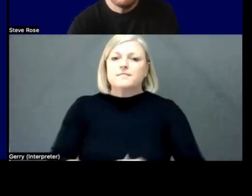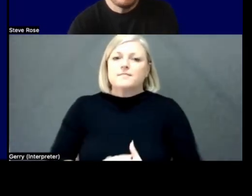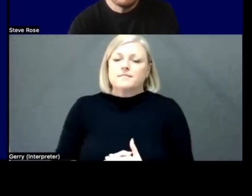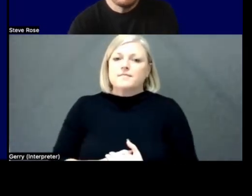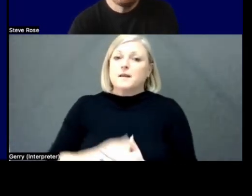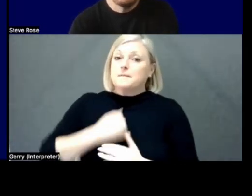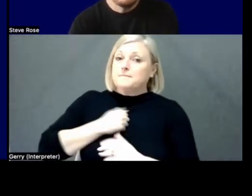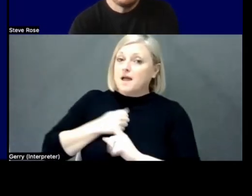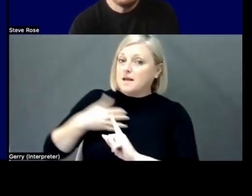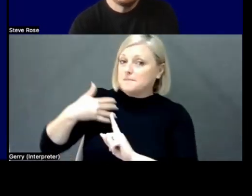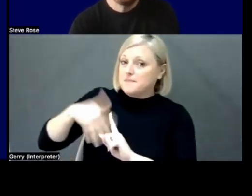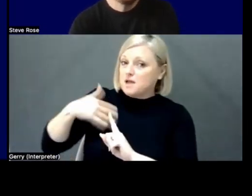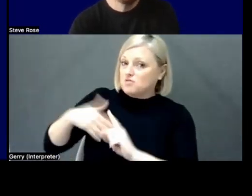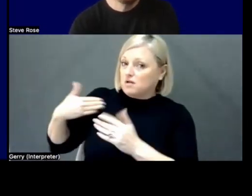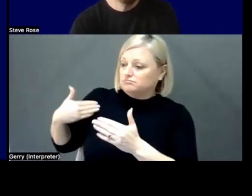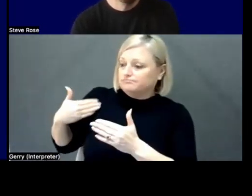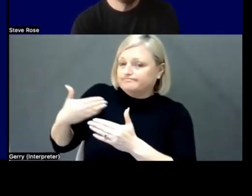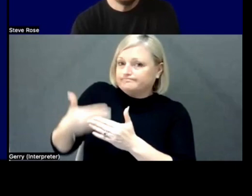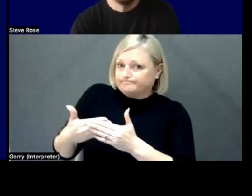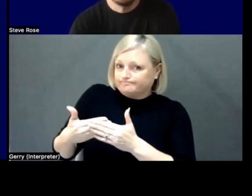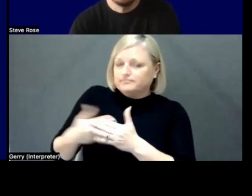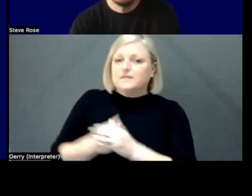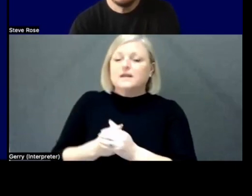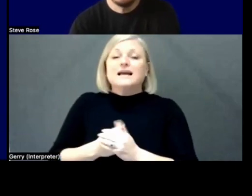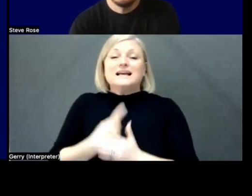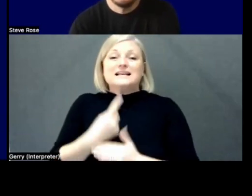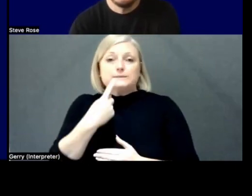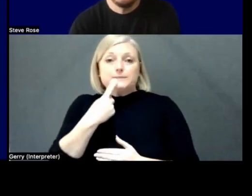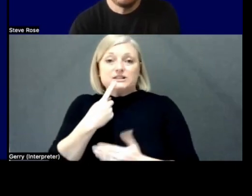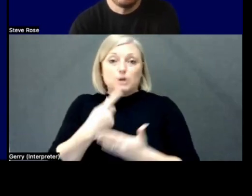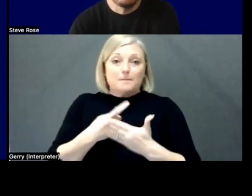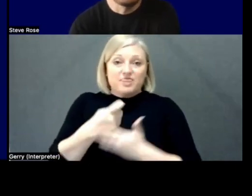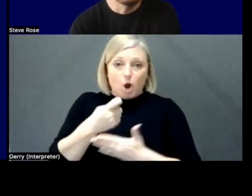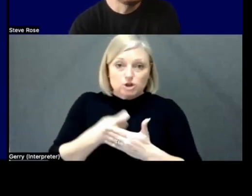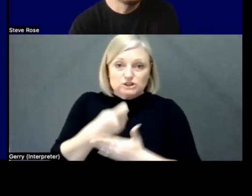I am a Speech and Language Therapist, or Speech Pathologist in your area of the world.